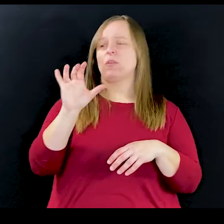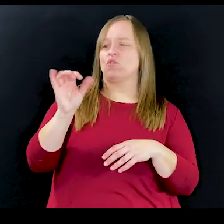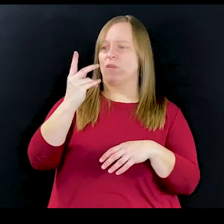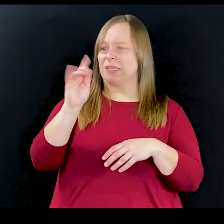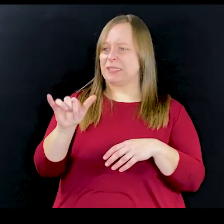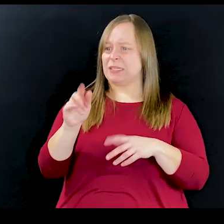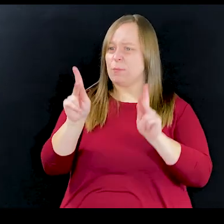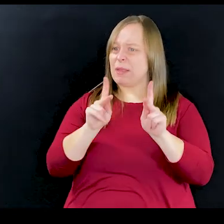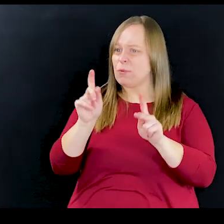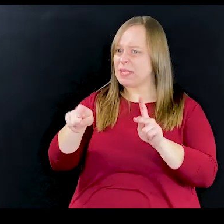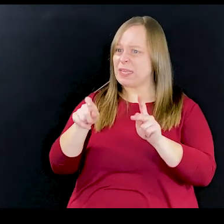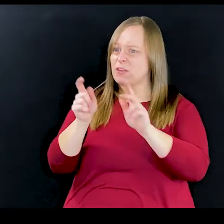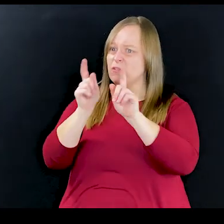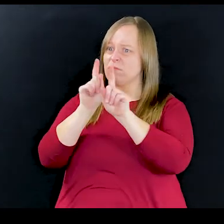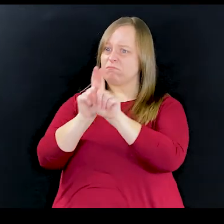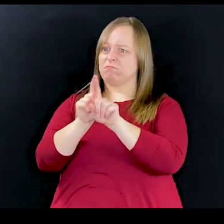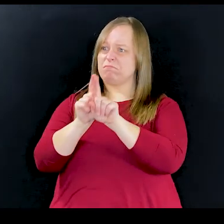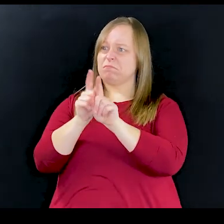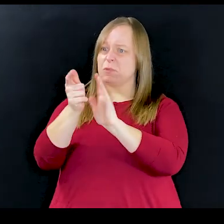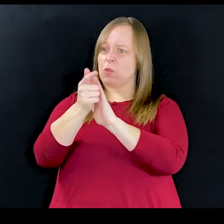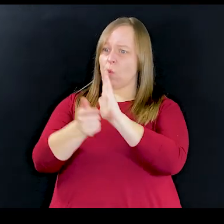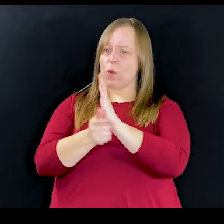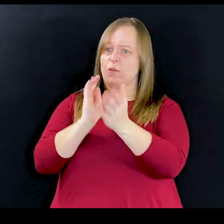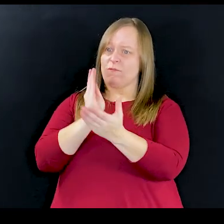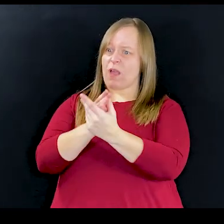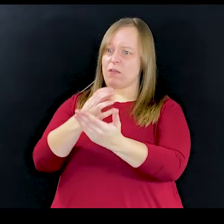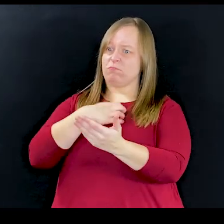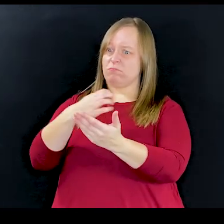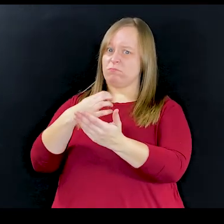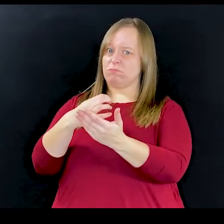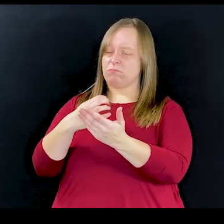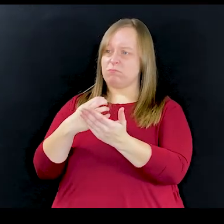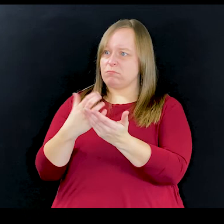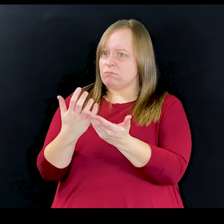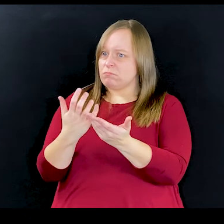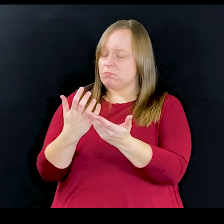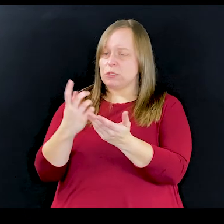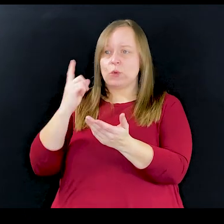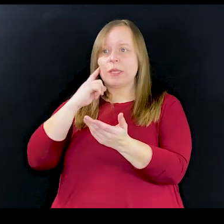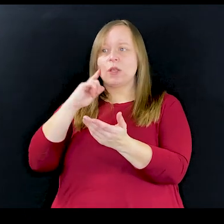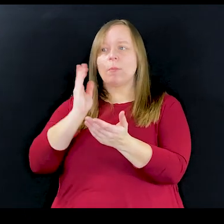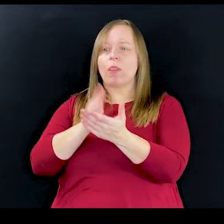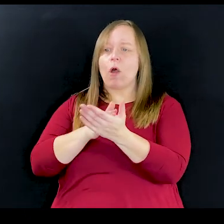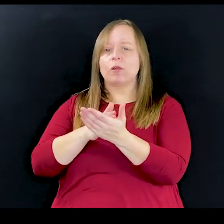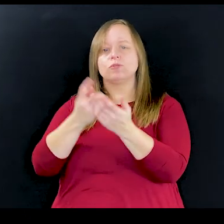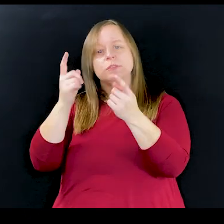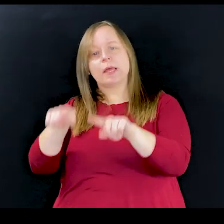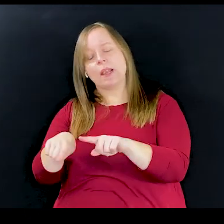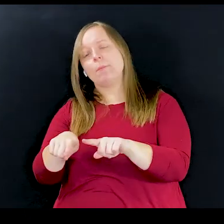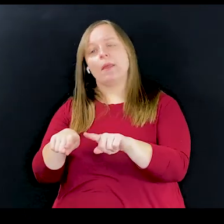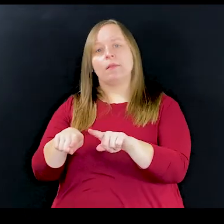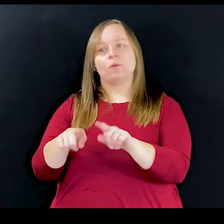And Christy, do people need an attorney to file this? Oftentimes when we hear about lawsuits or settlements,